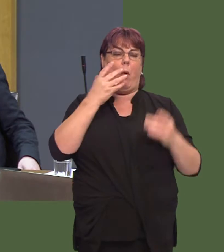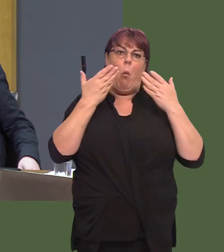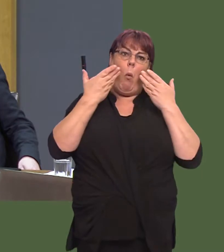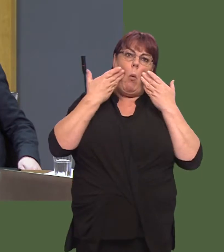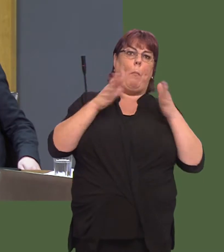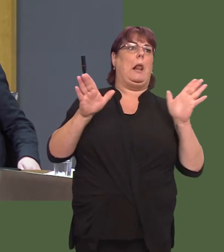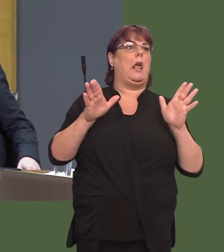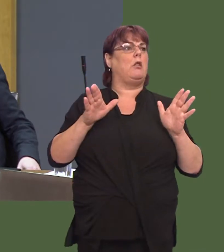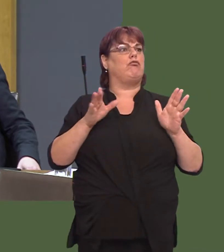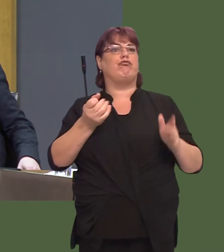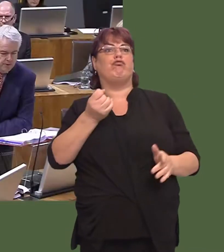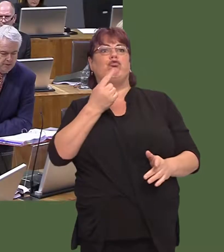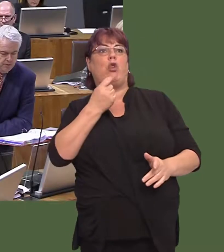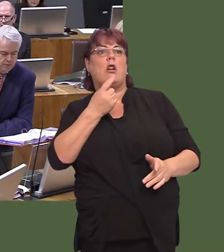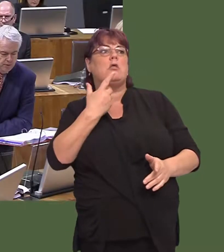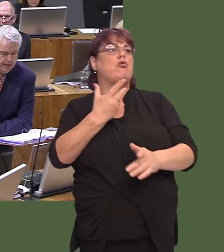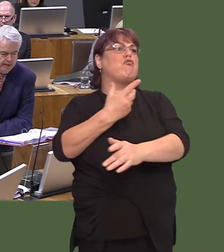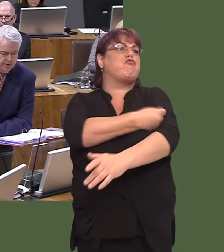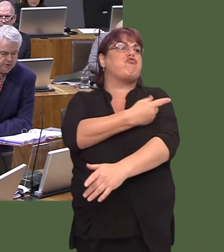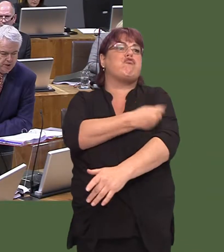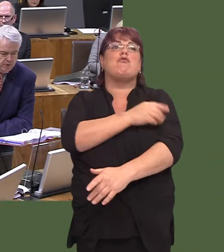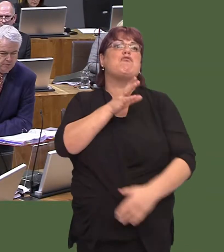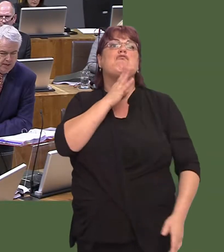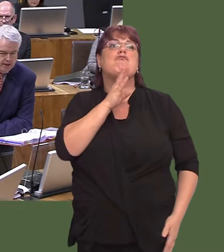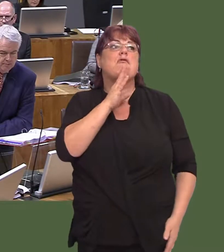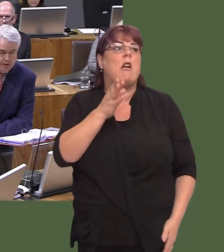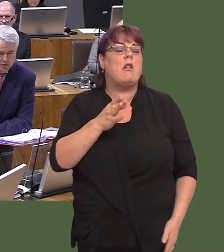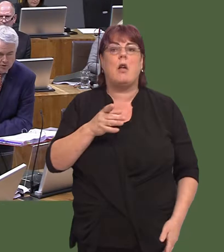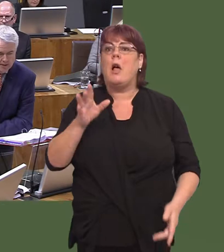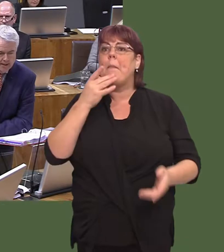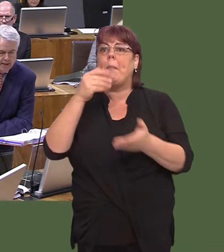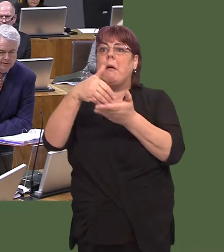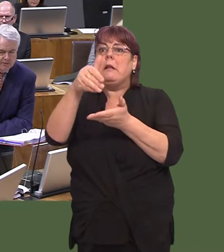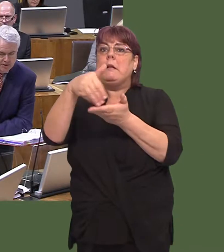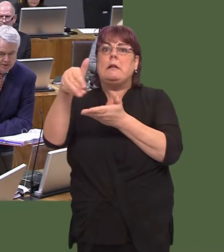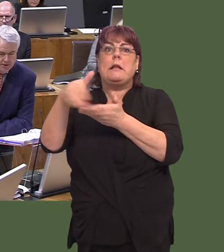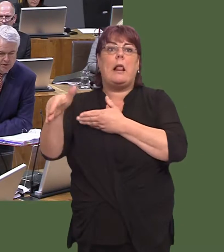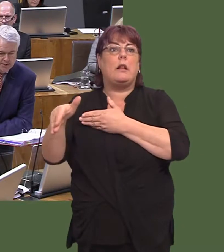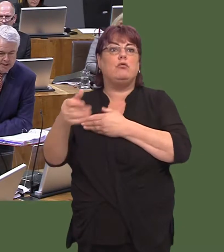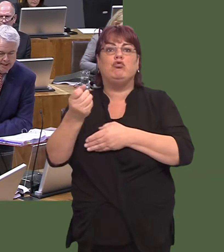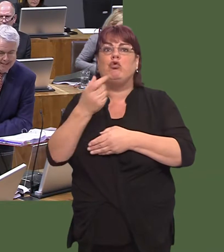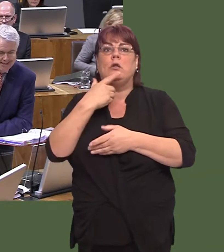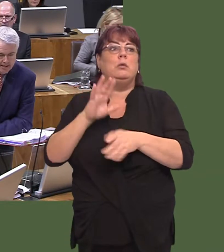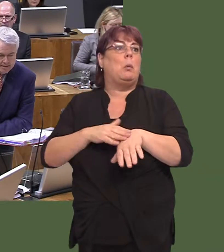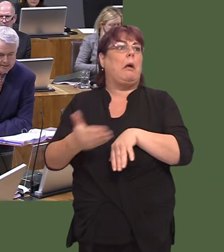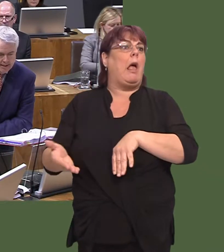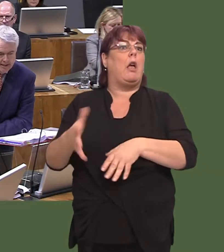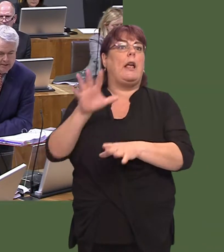and dealers who seem not to be too concerned about being caught. The first thing to do is to target the dealers.